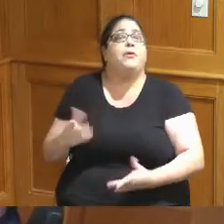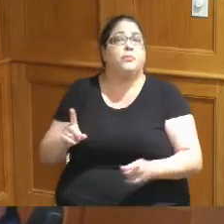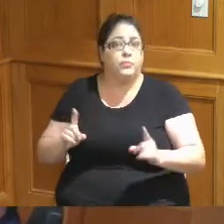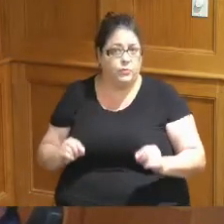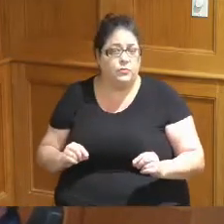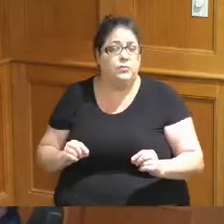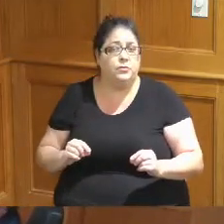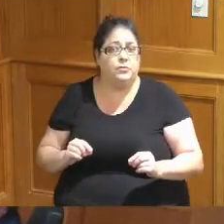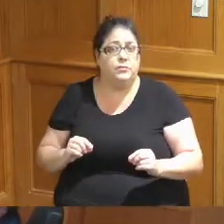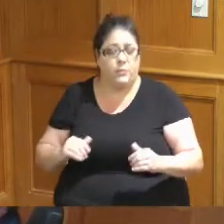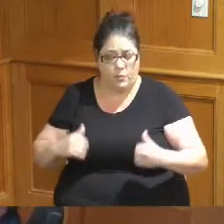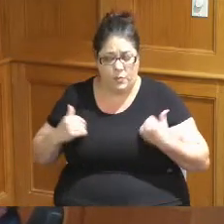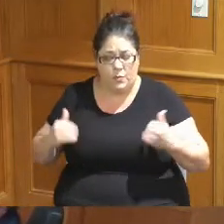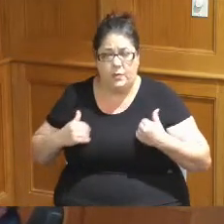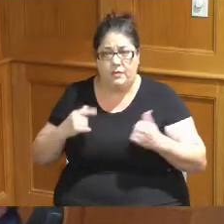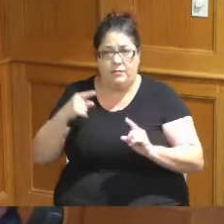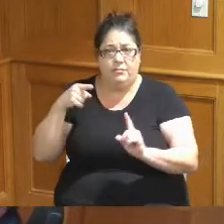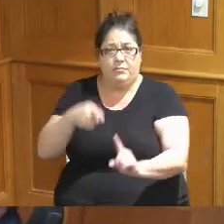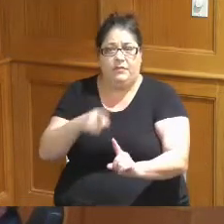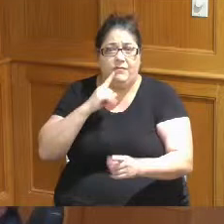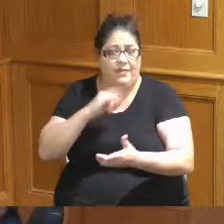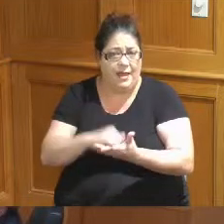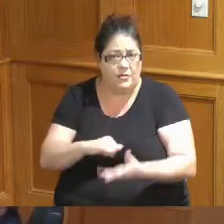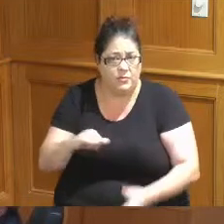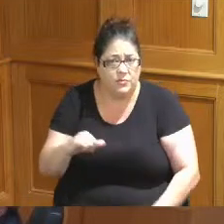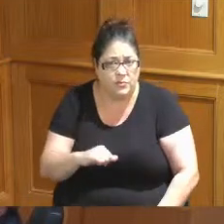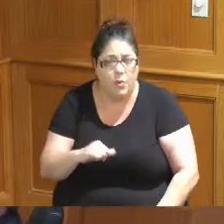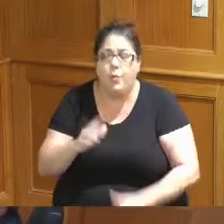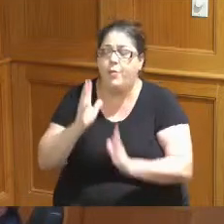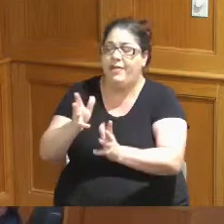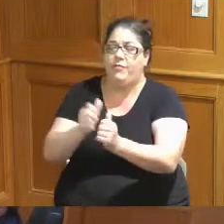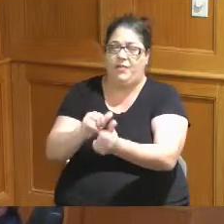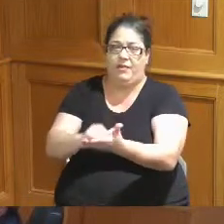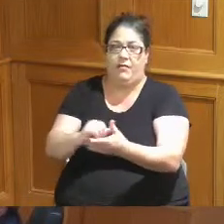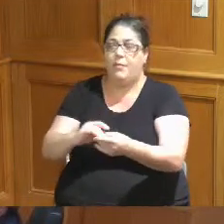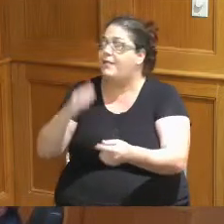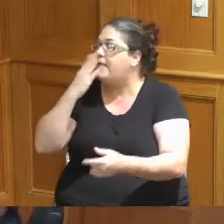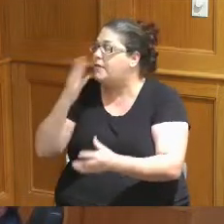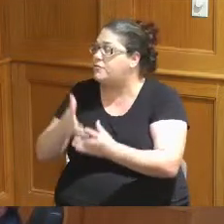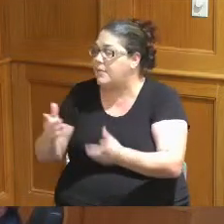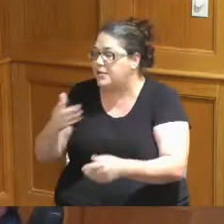is the youth and so we'll just leave it at that thank you so much I appreciate it